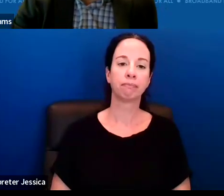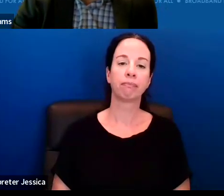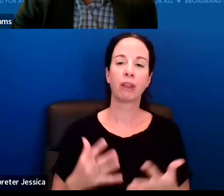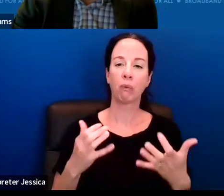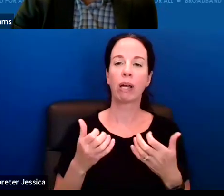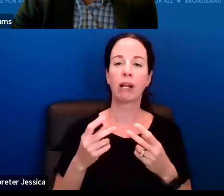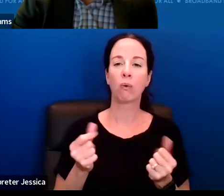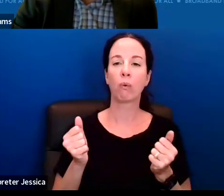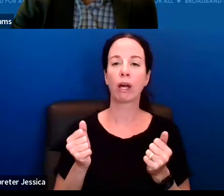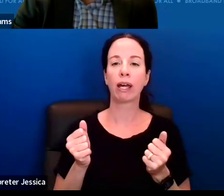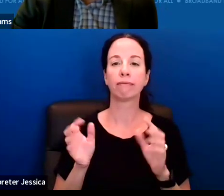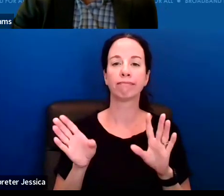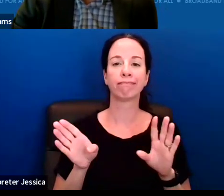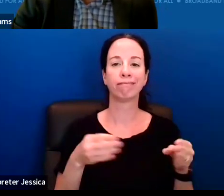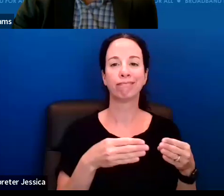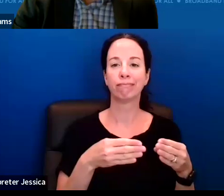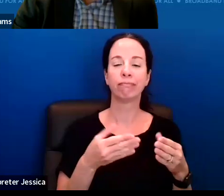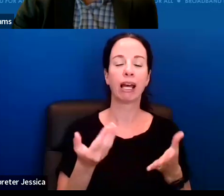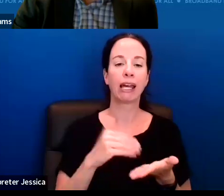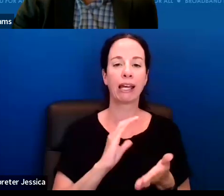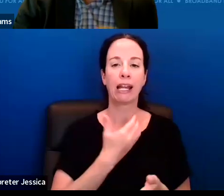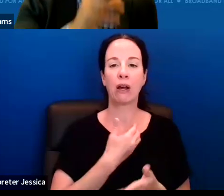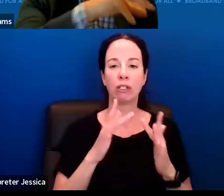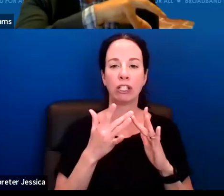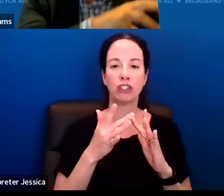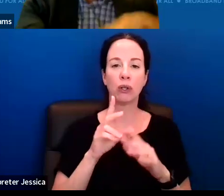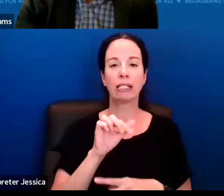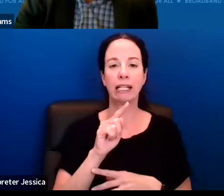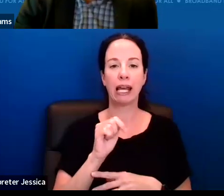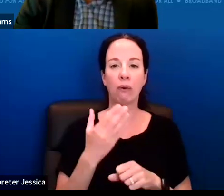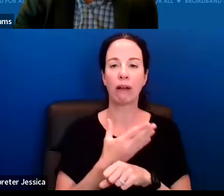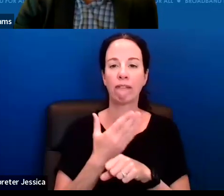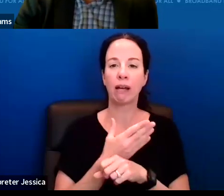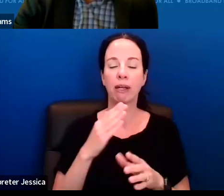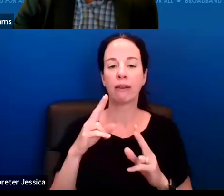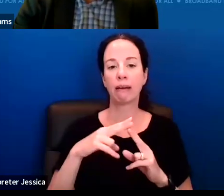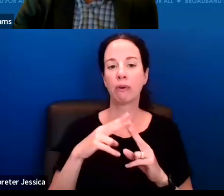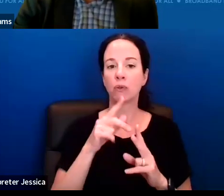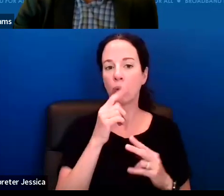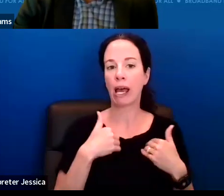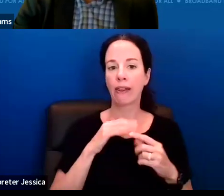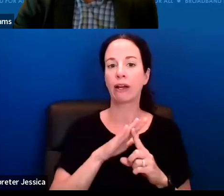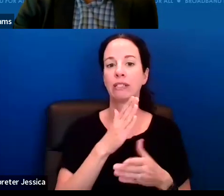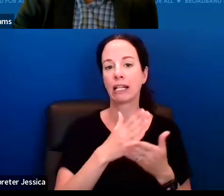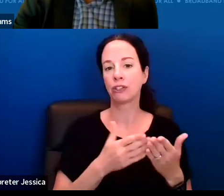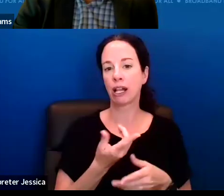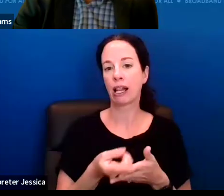to our digital equity data refinement partners, who had their own session last week, just again,